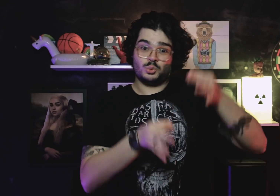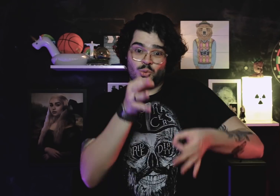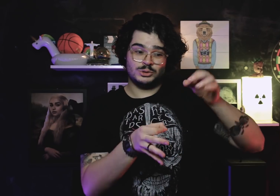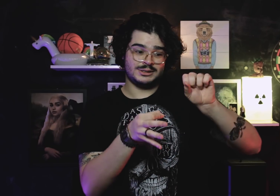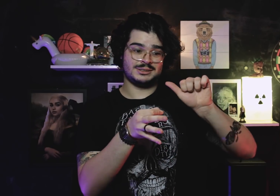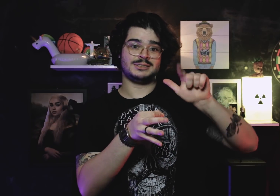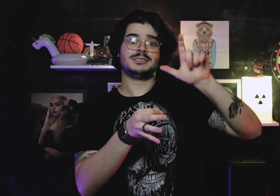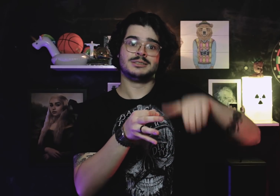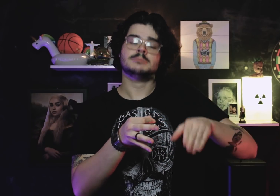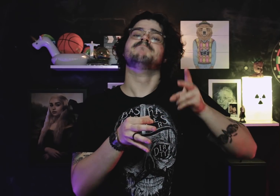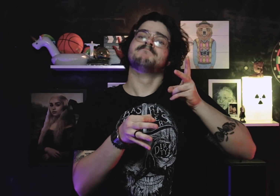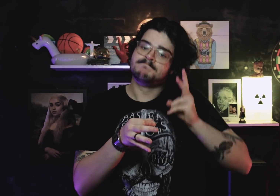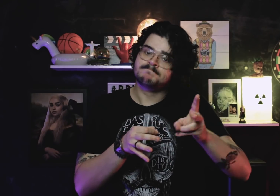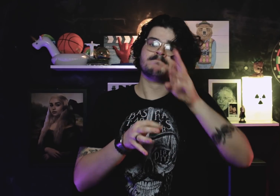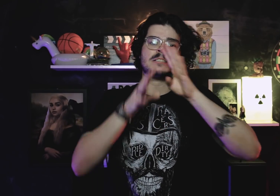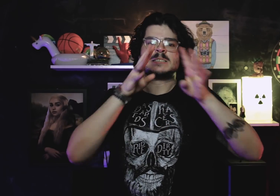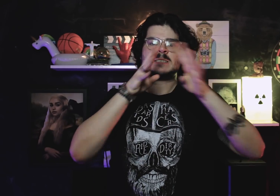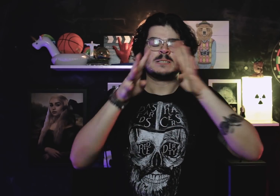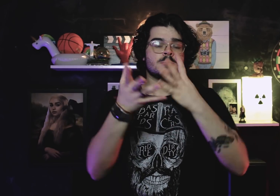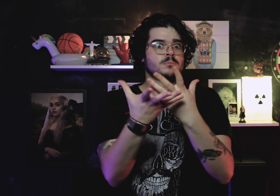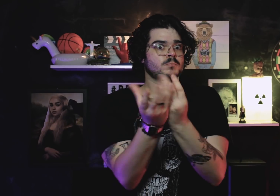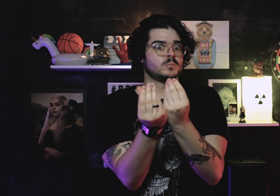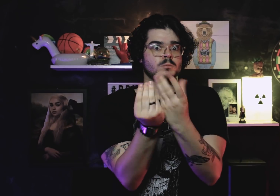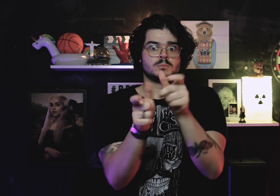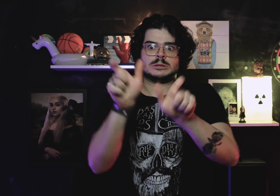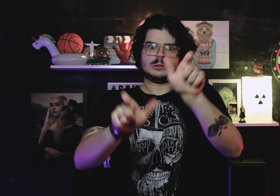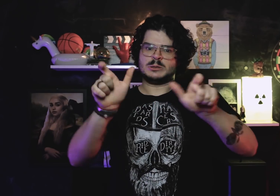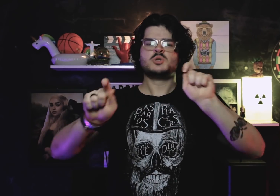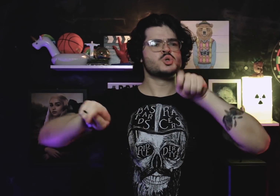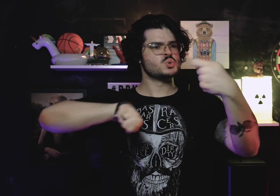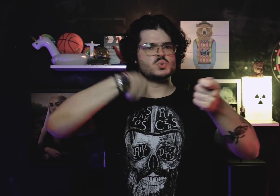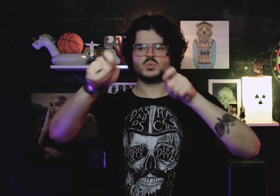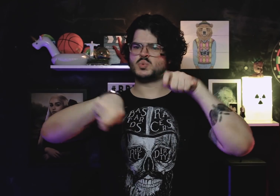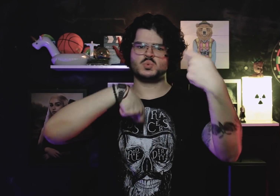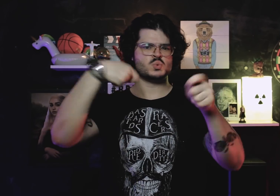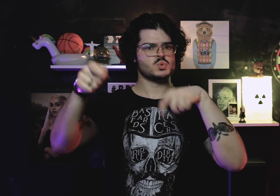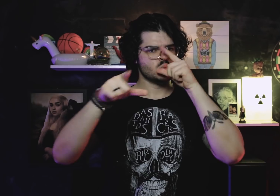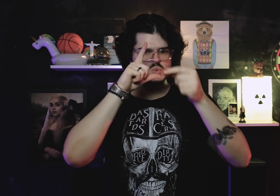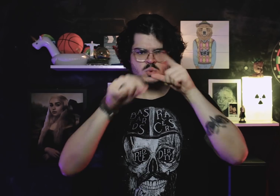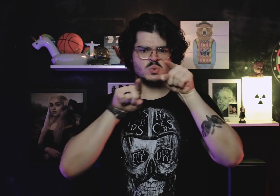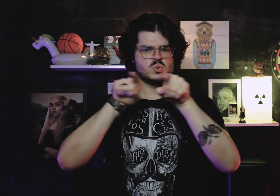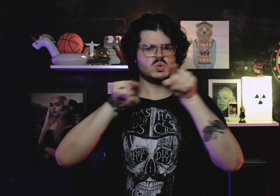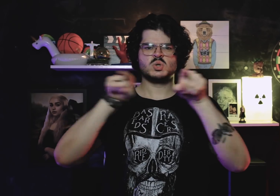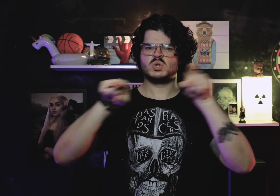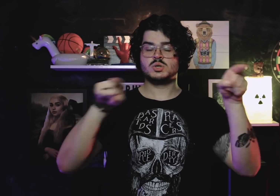In the Salem courts, they were tried and accused of witchcraft ... they